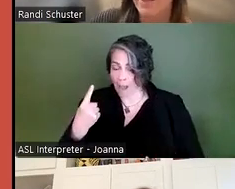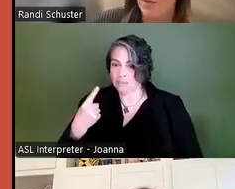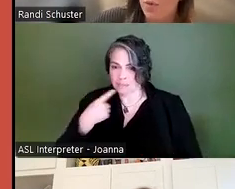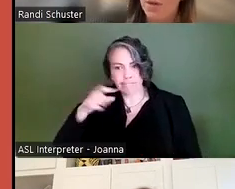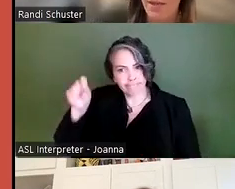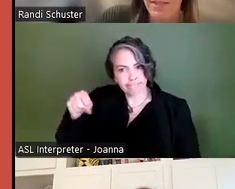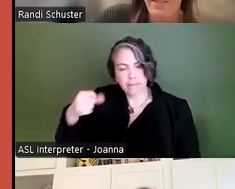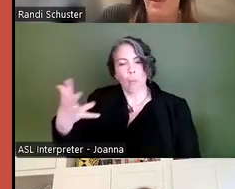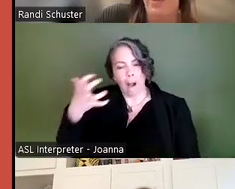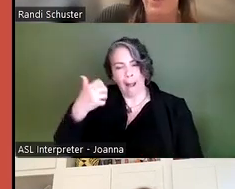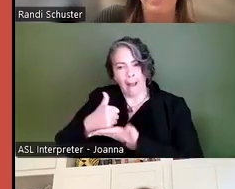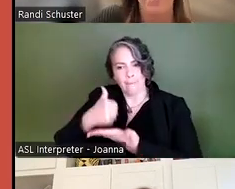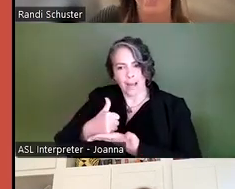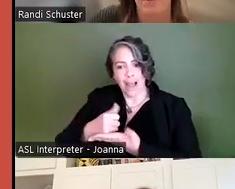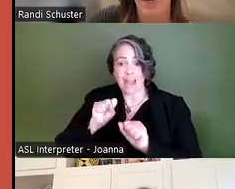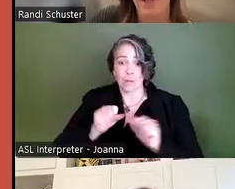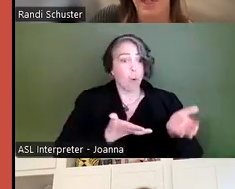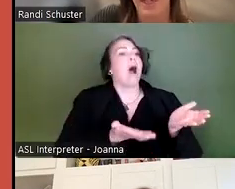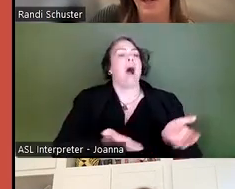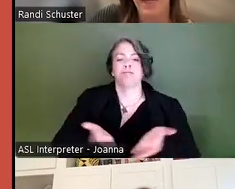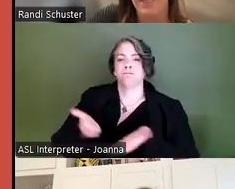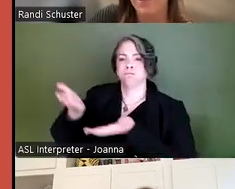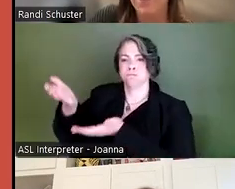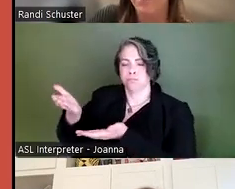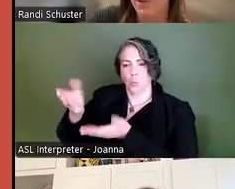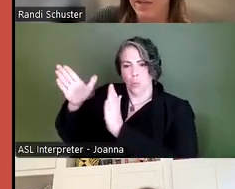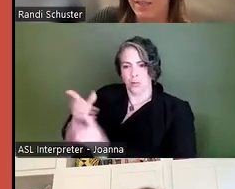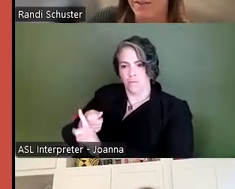they were more likely to experience symptoms of depression and anxiety, more likely to have